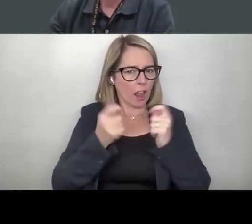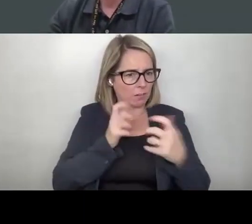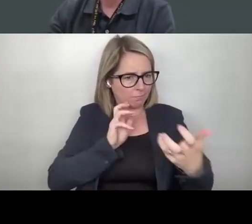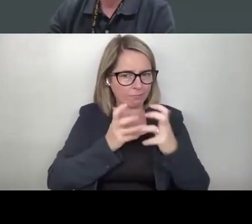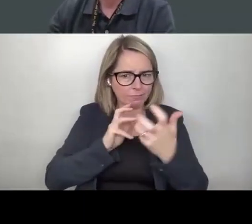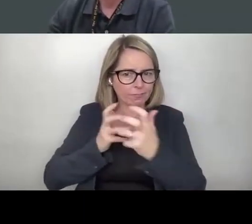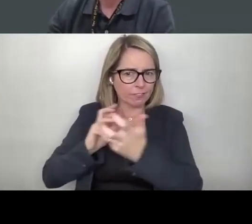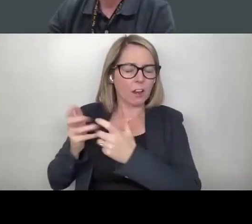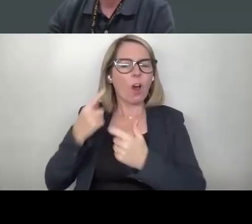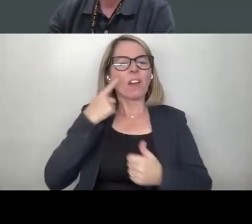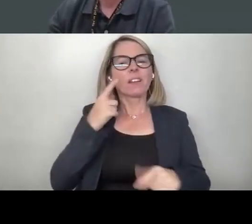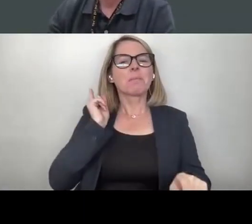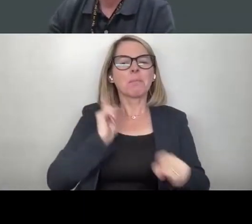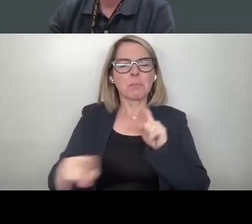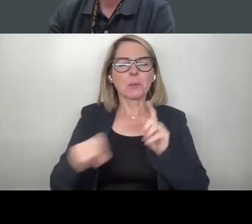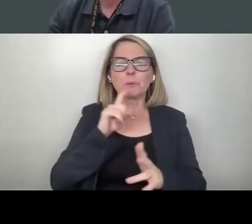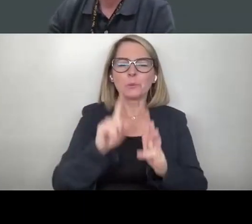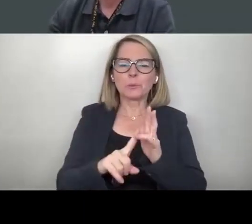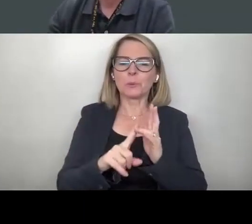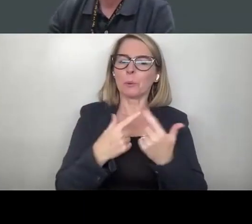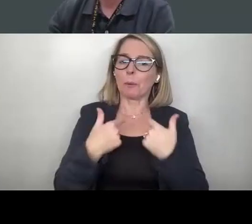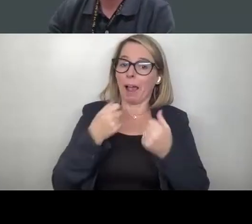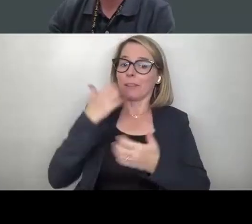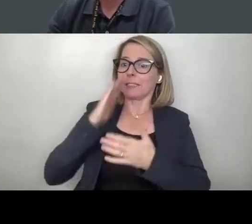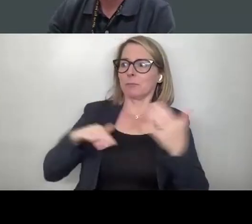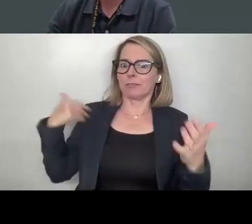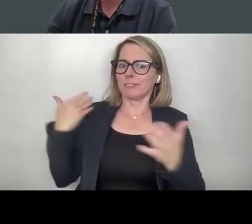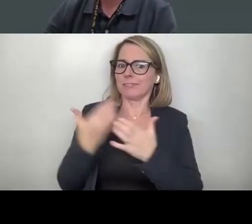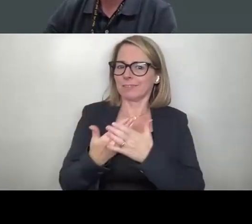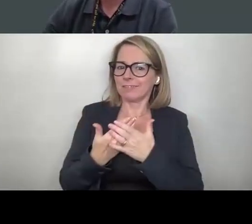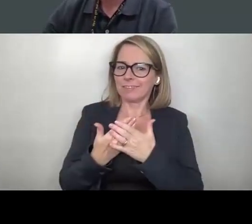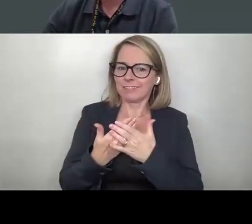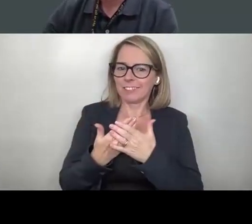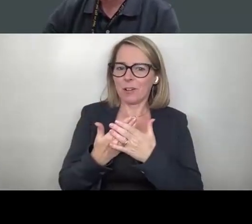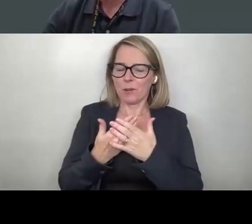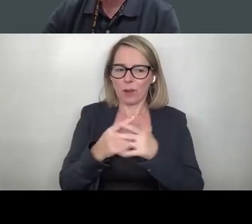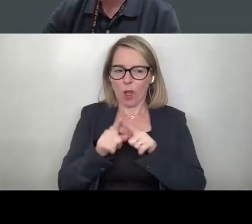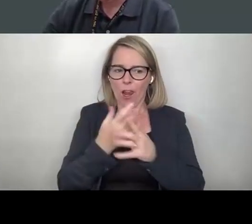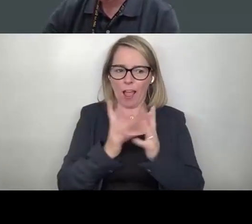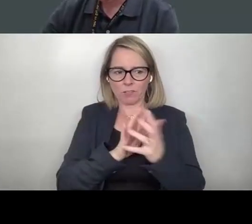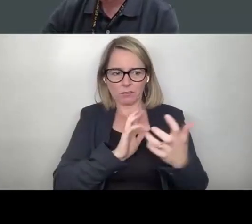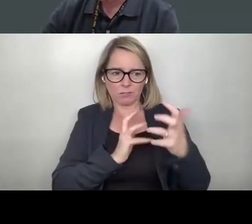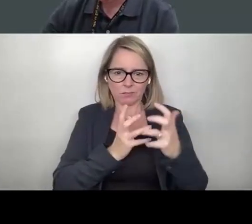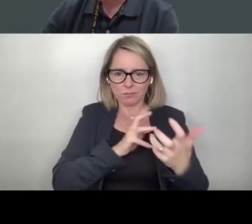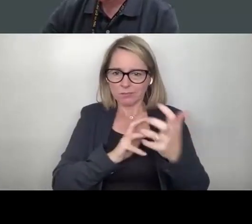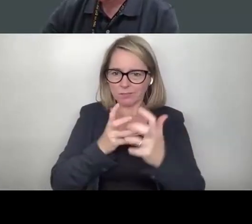a daily basis who have a bit more experience in adjusting our approach to providing healthcare